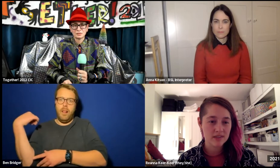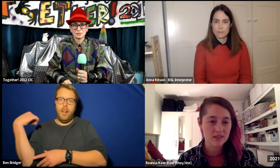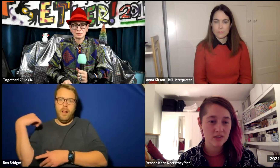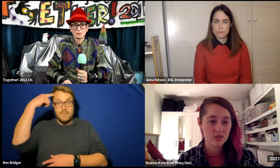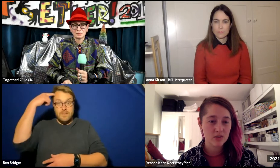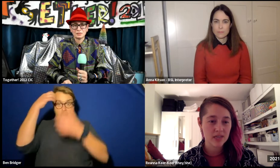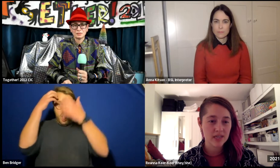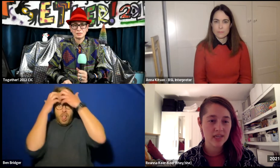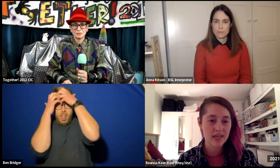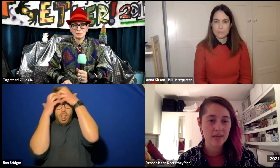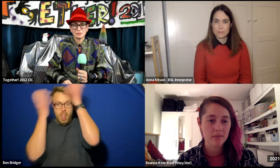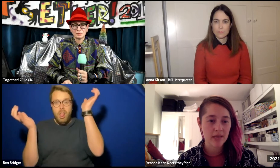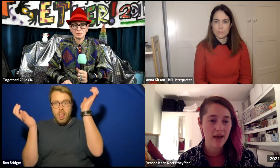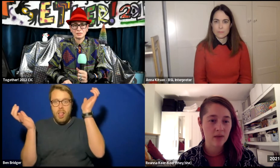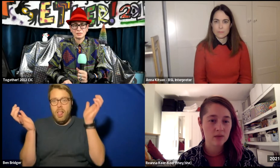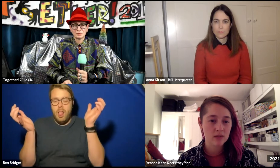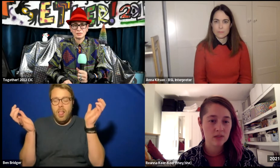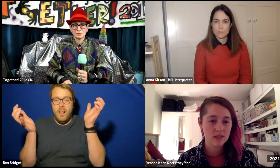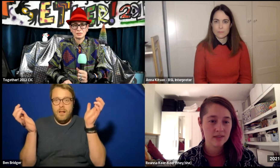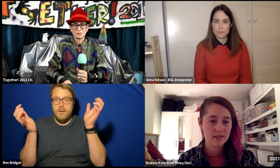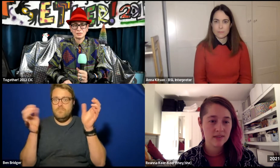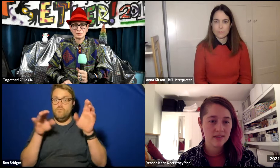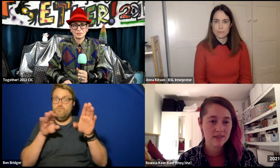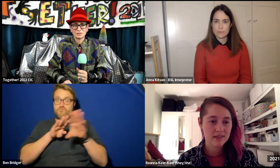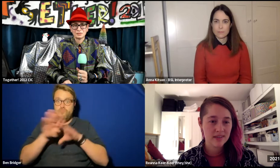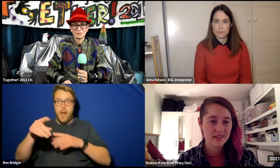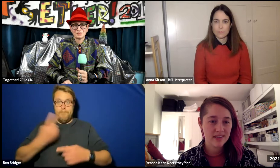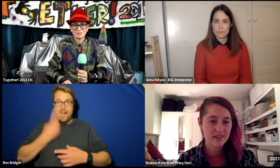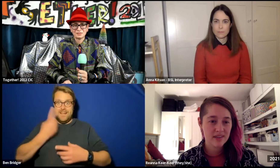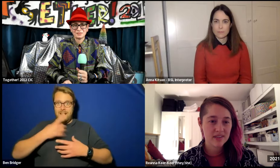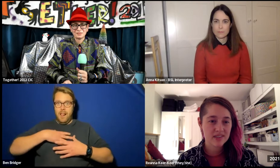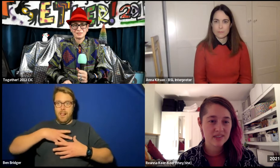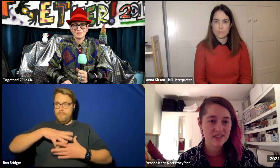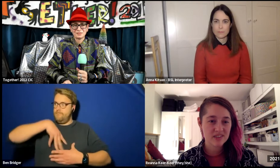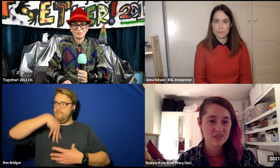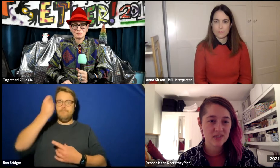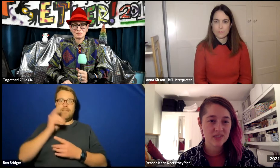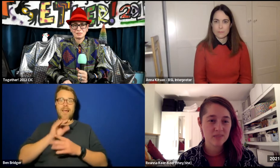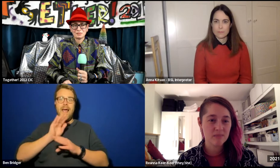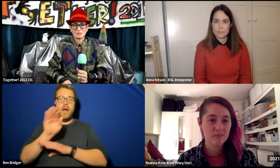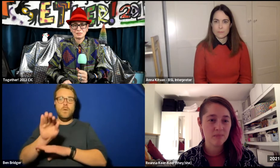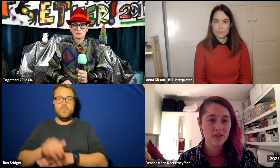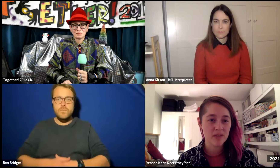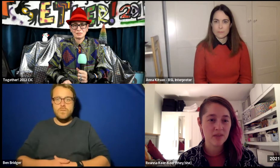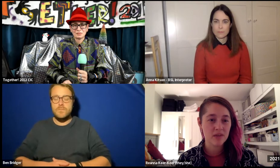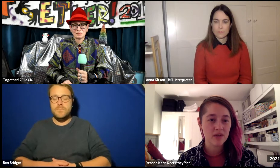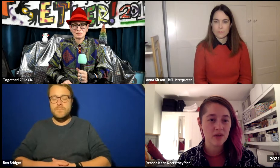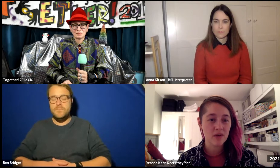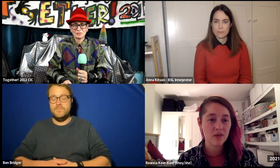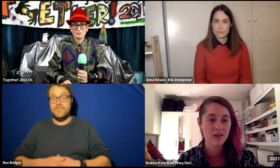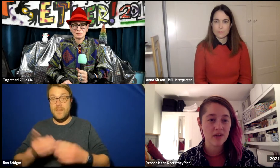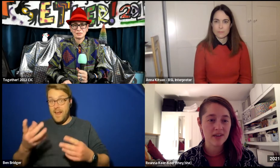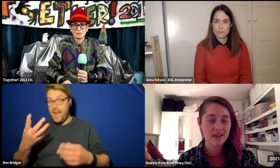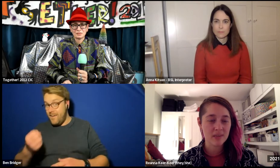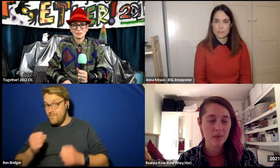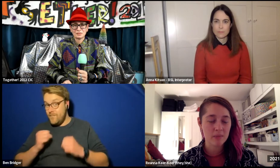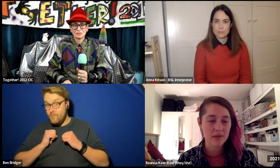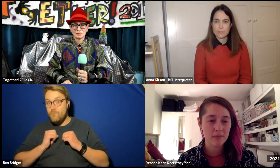to truly let me out. There is such freedom, where you can no longer keep up appearance.